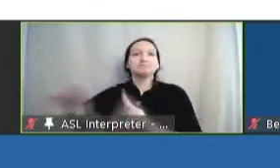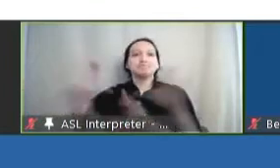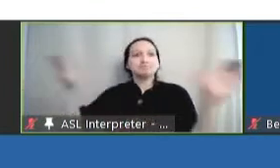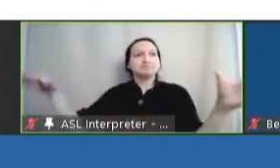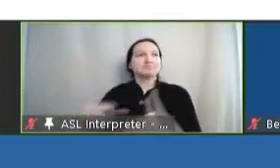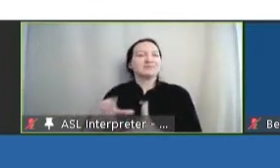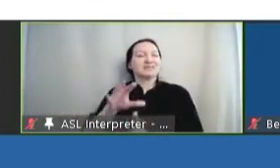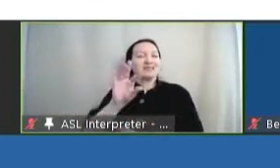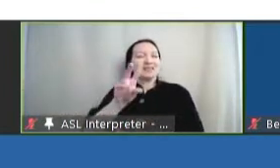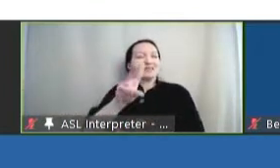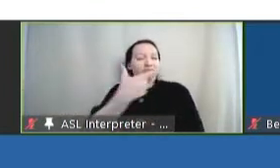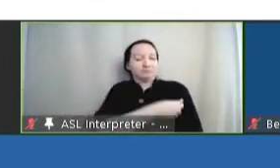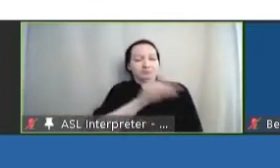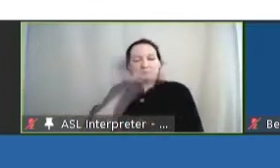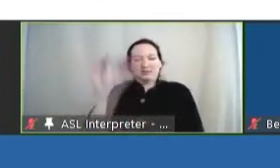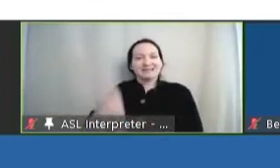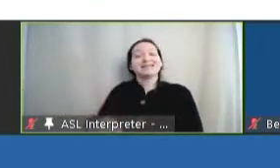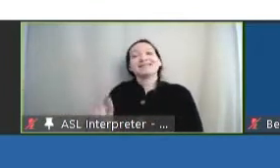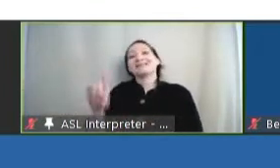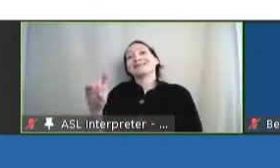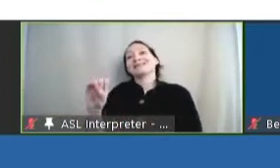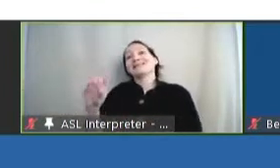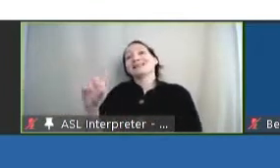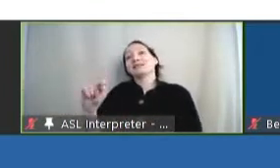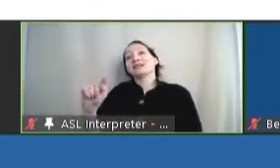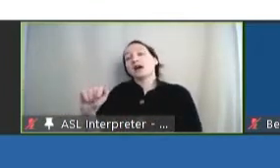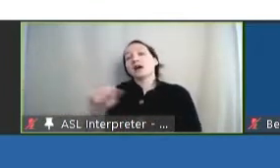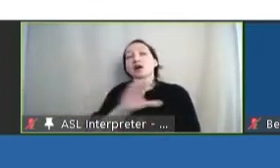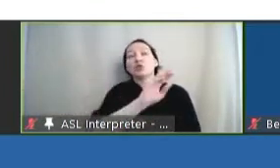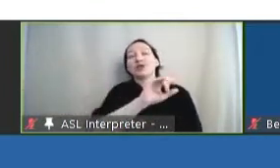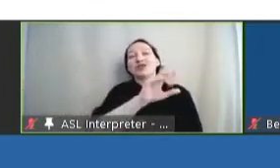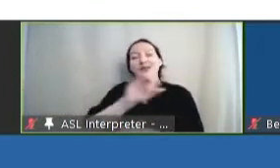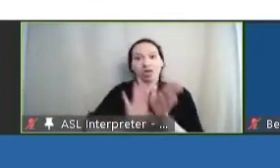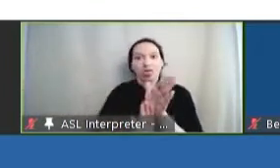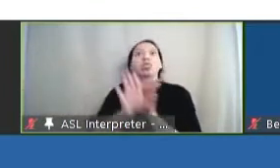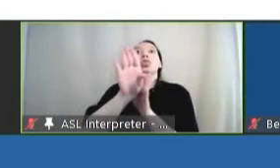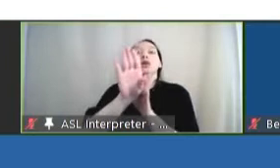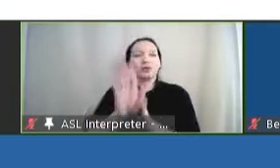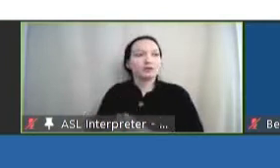rates amid the Delta and Omicron surges. As part of these future analyses, we hope to